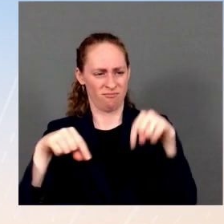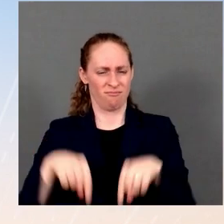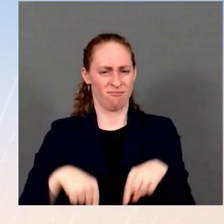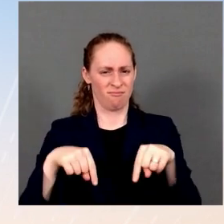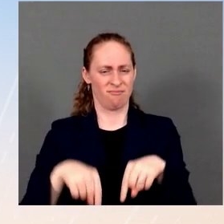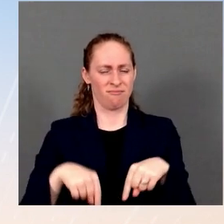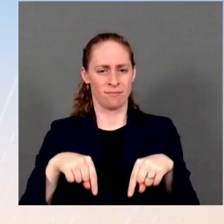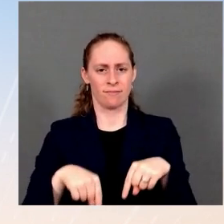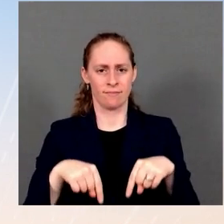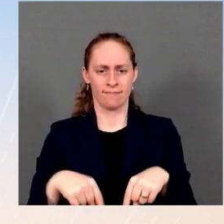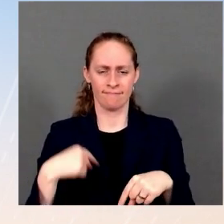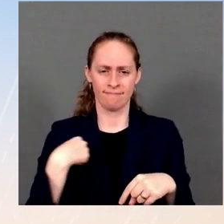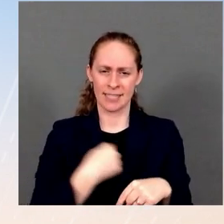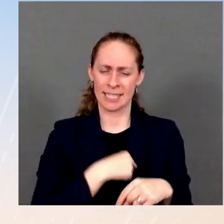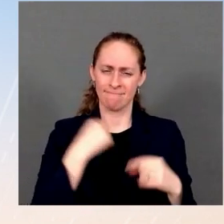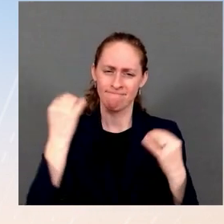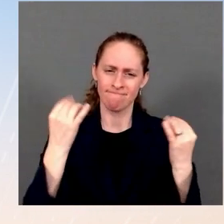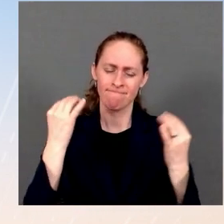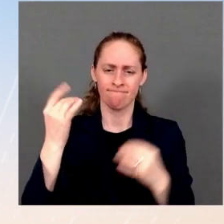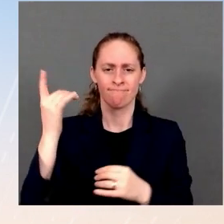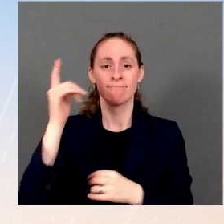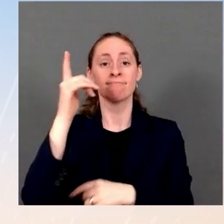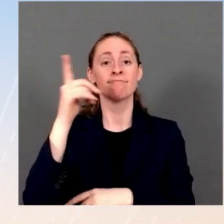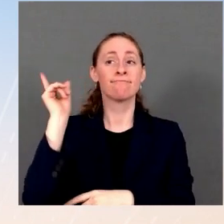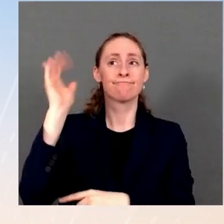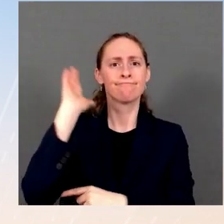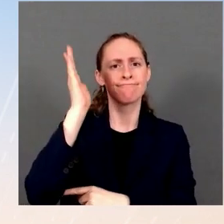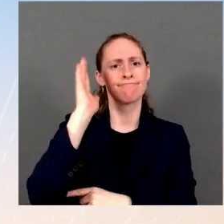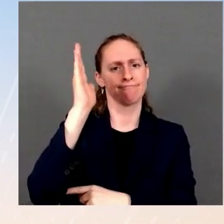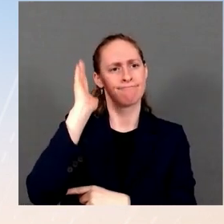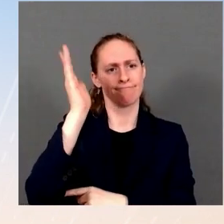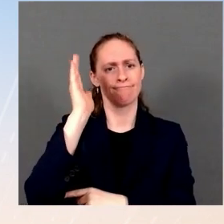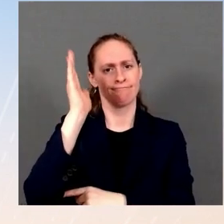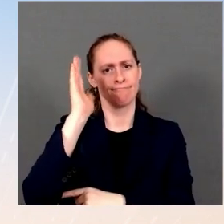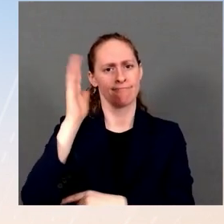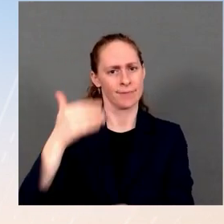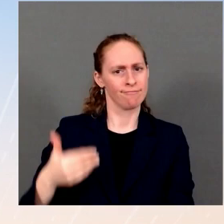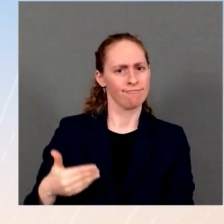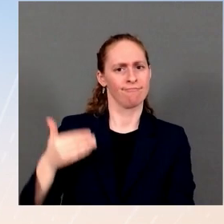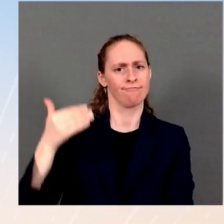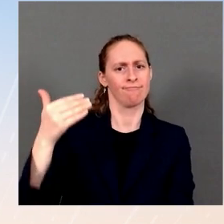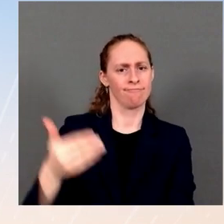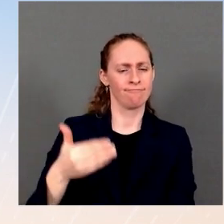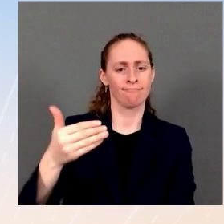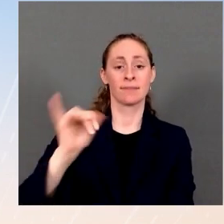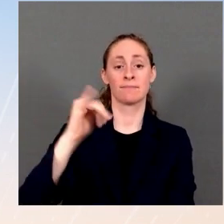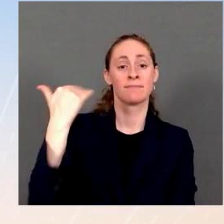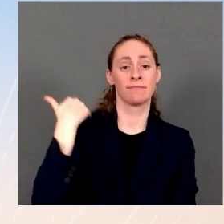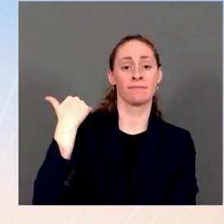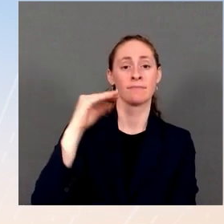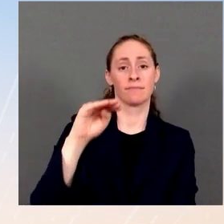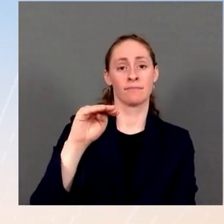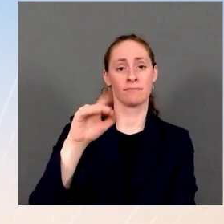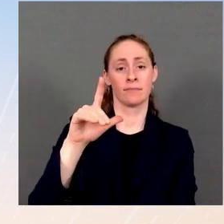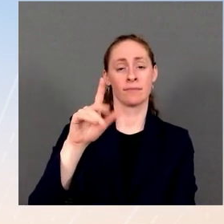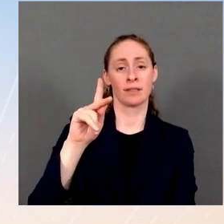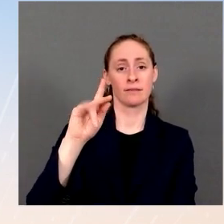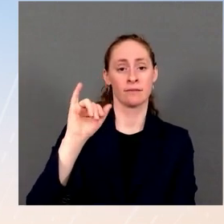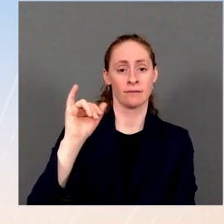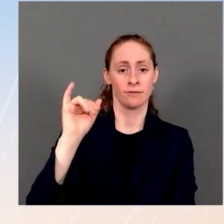decrying the Big Lie and making the case for voting rights legislation. Here's what we've also done, because we are not waiting for legislation;